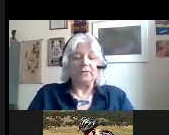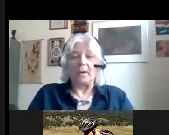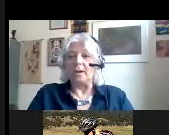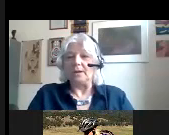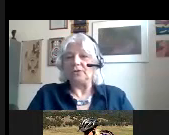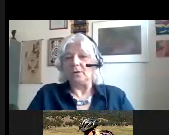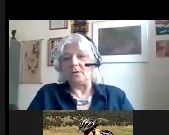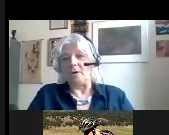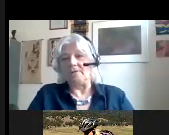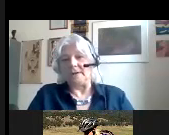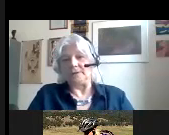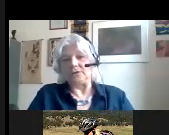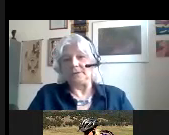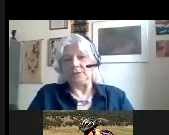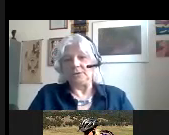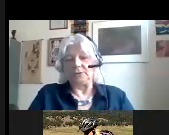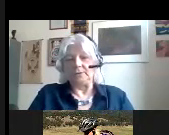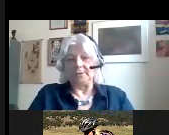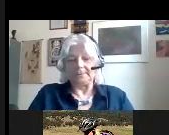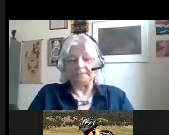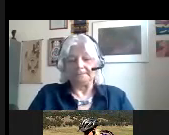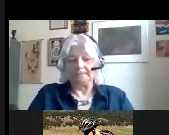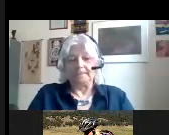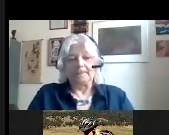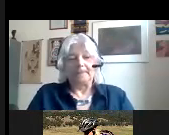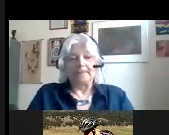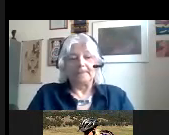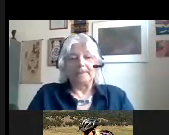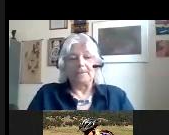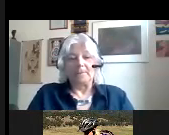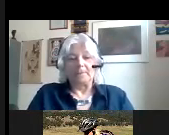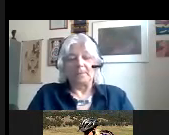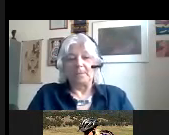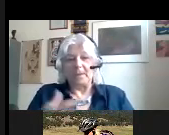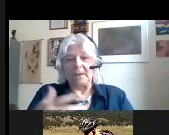regulation on all financial institutions.